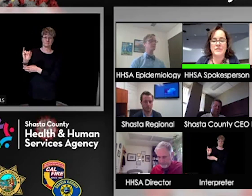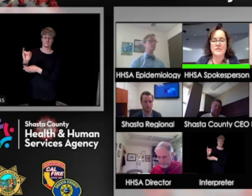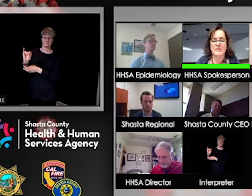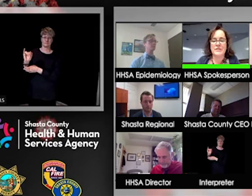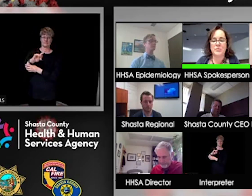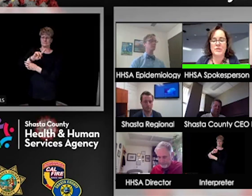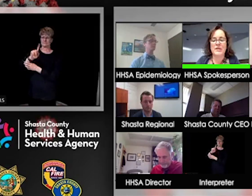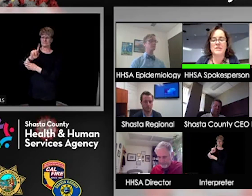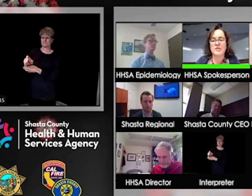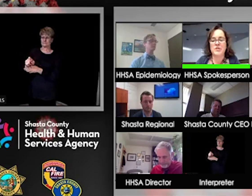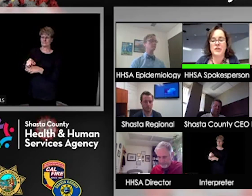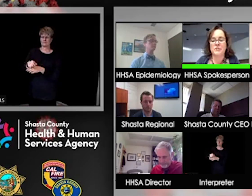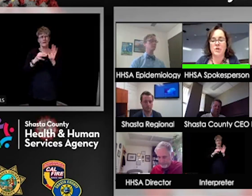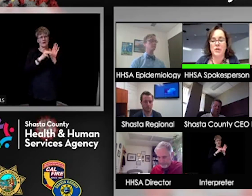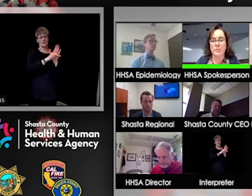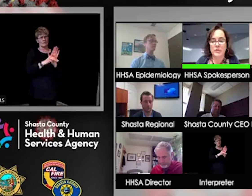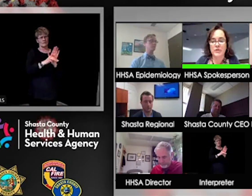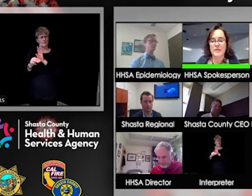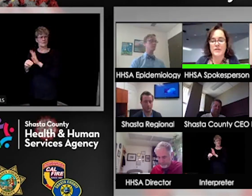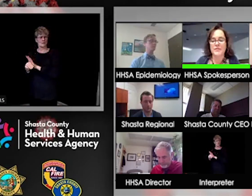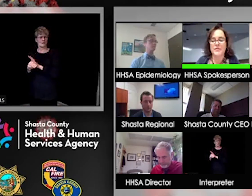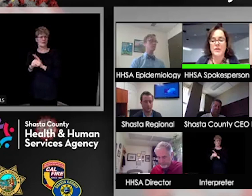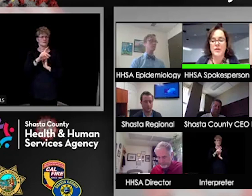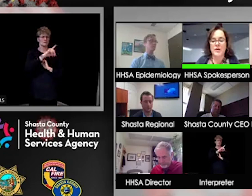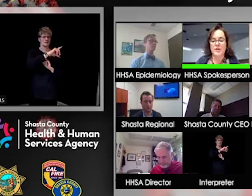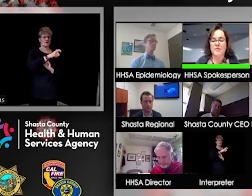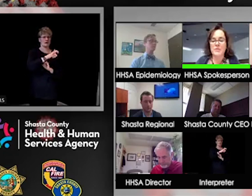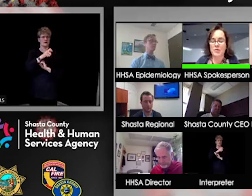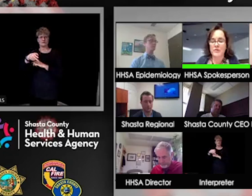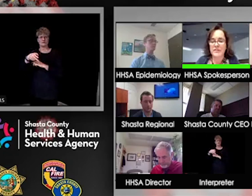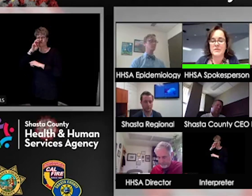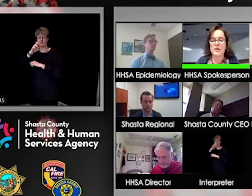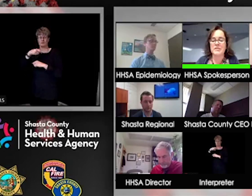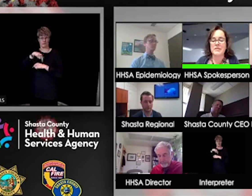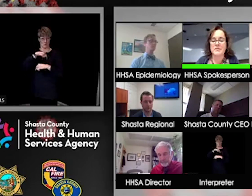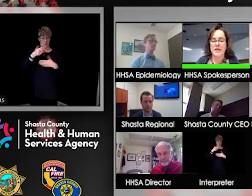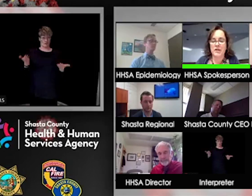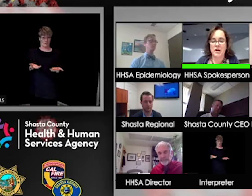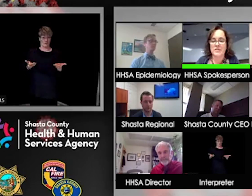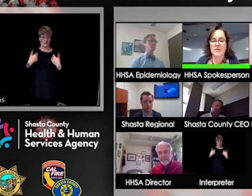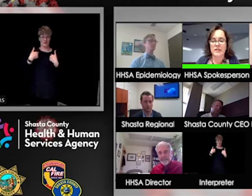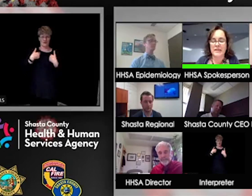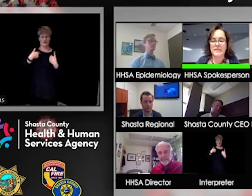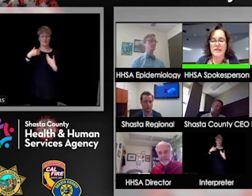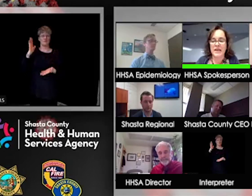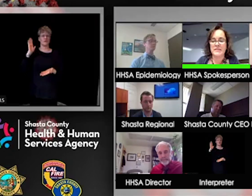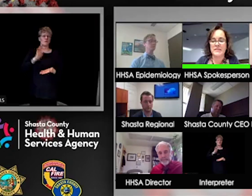These models, because we do have low numbers of people who tested positive and hospitalized